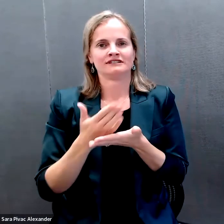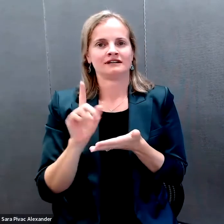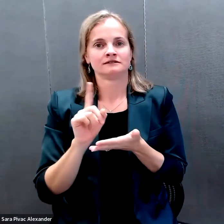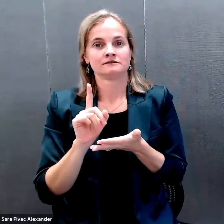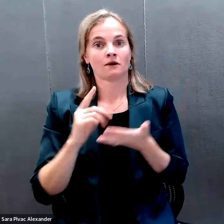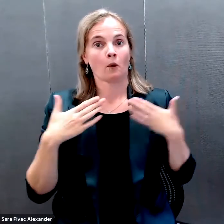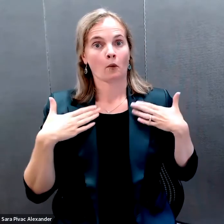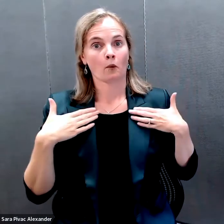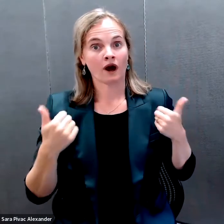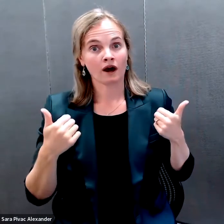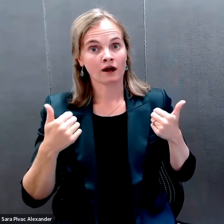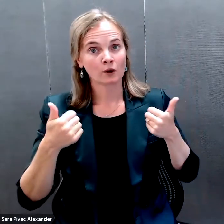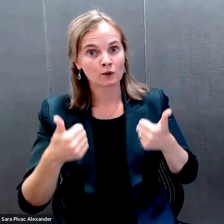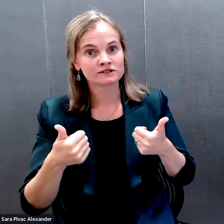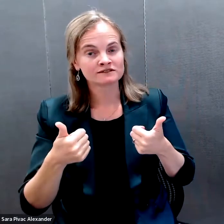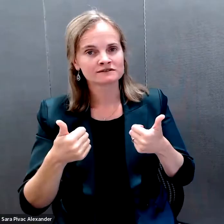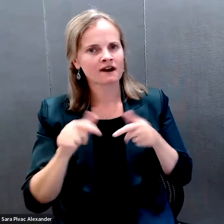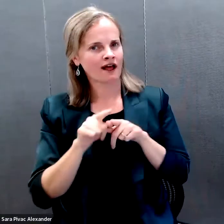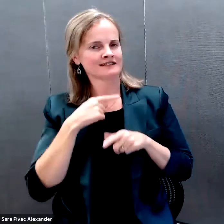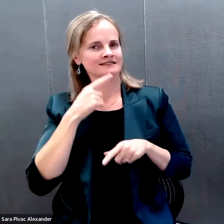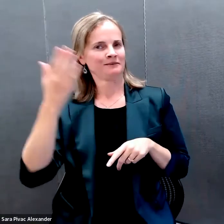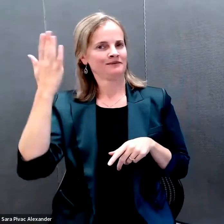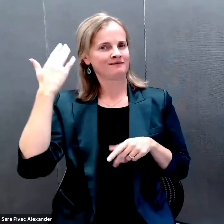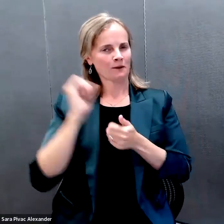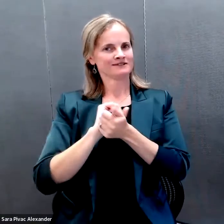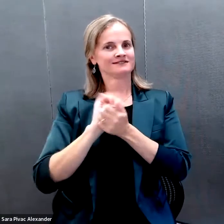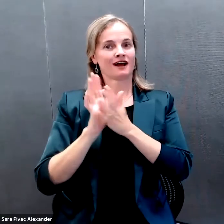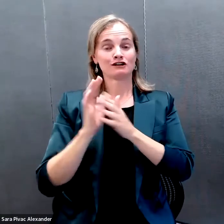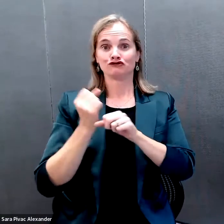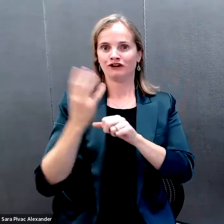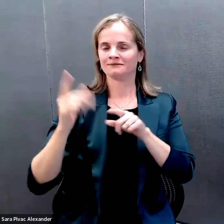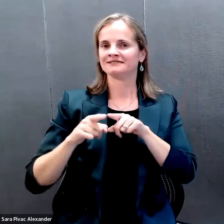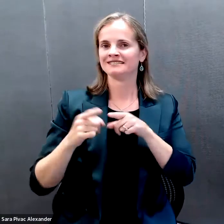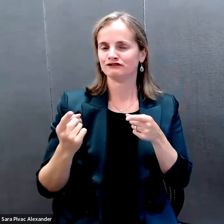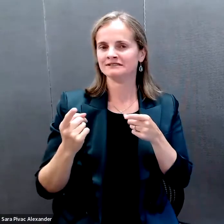notice that this one sign translates as how are you as I said before